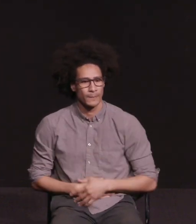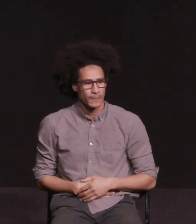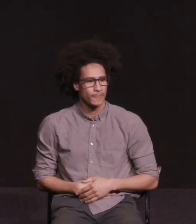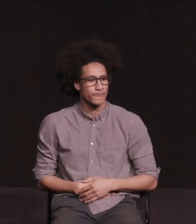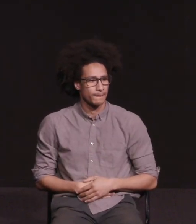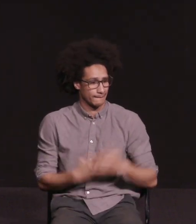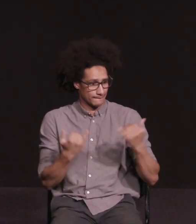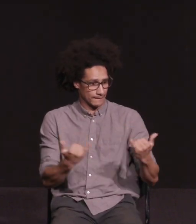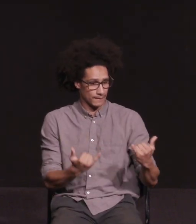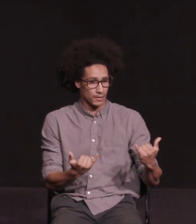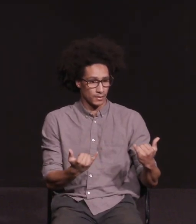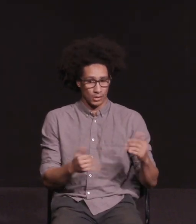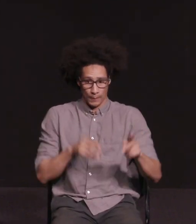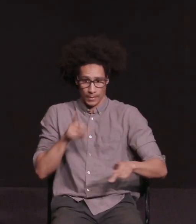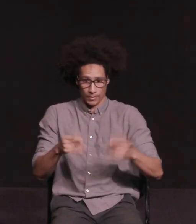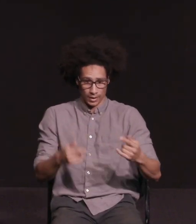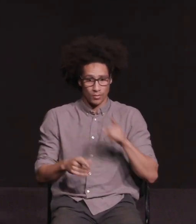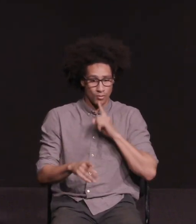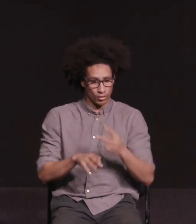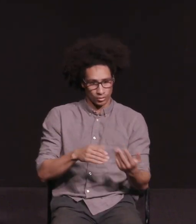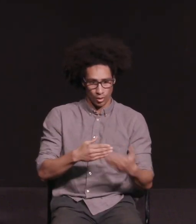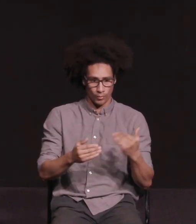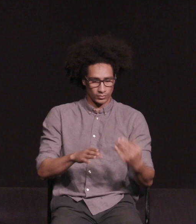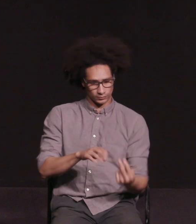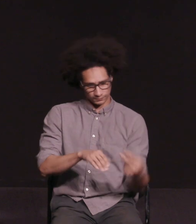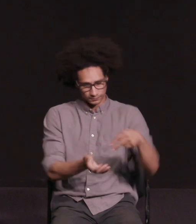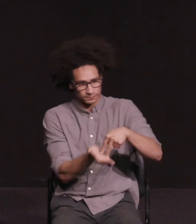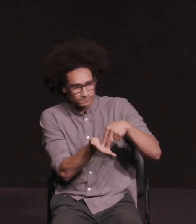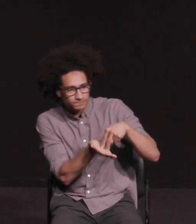the shoulders of our ancestral griots, including Sundiata